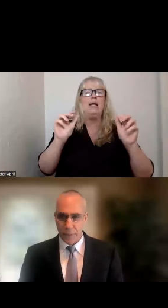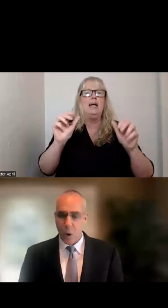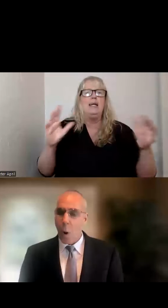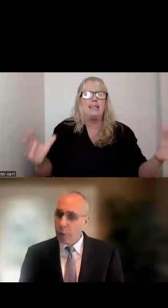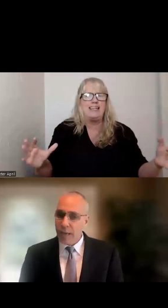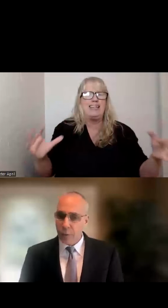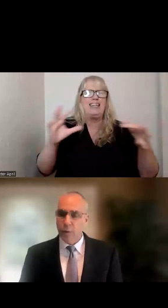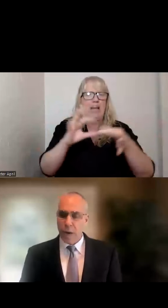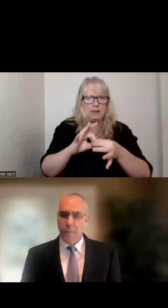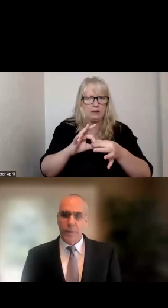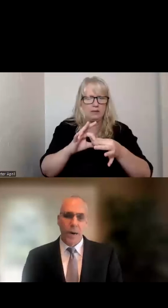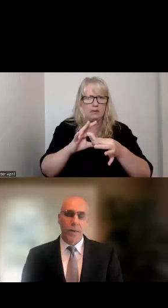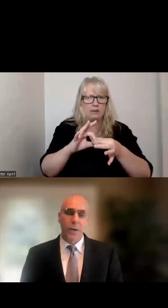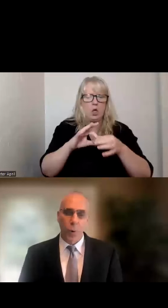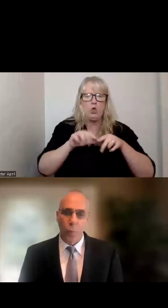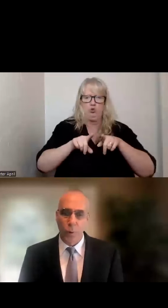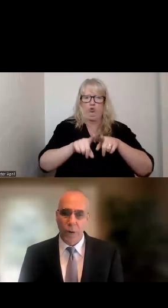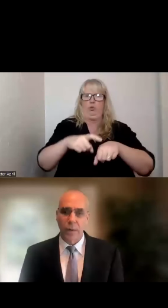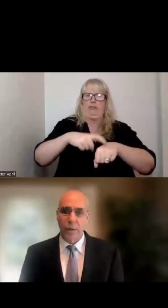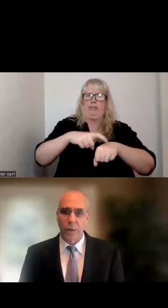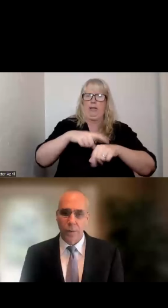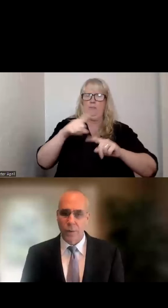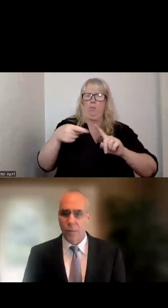ONLY CONNECTING THEM WHEN IT IS GOOD TO DO SO.